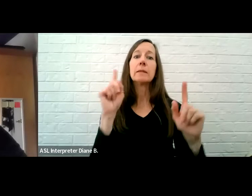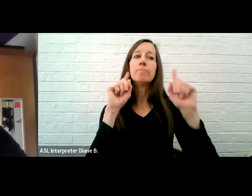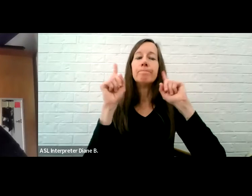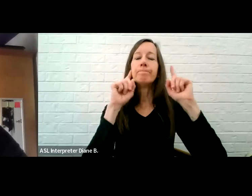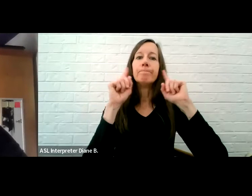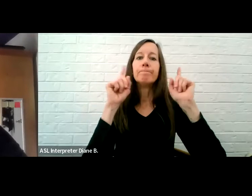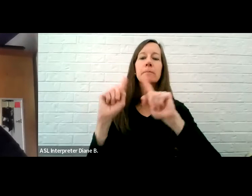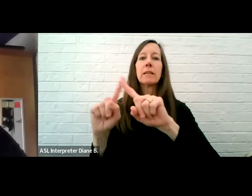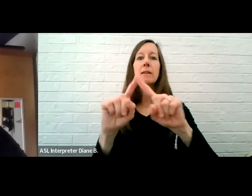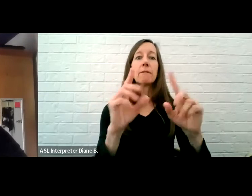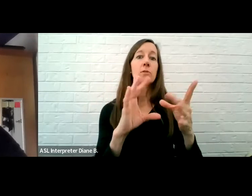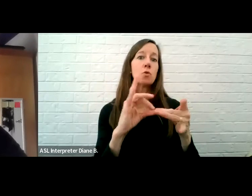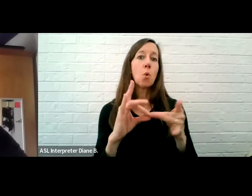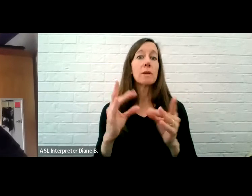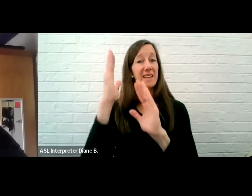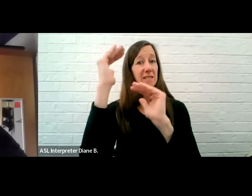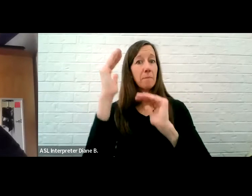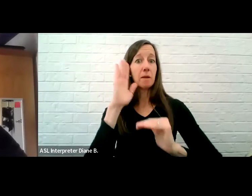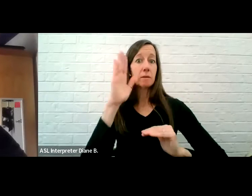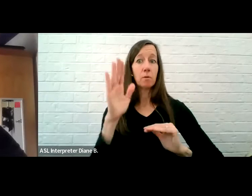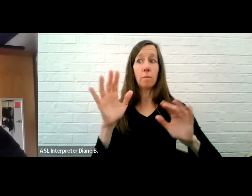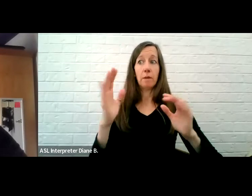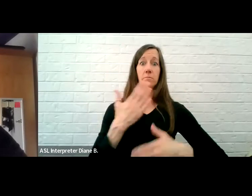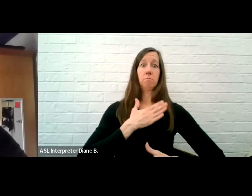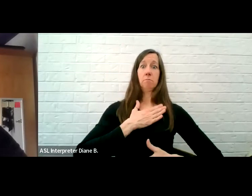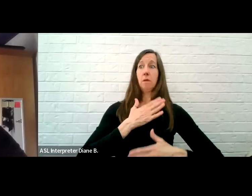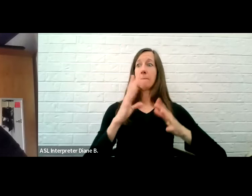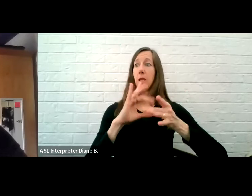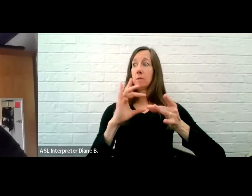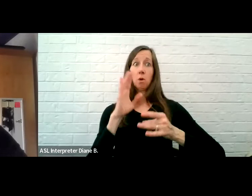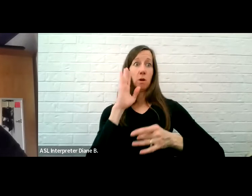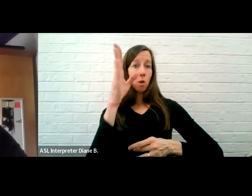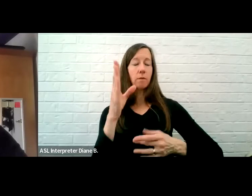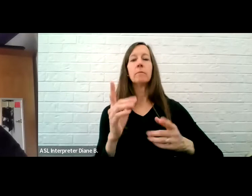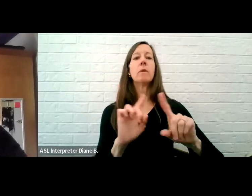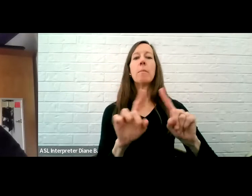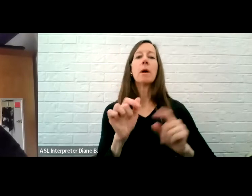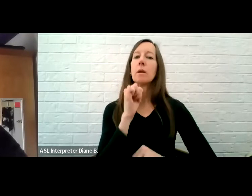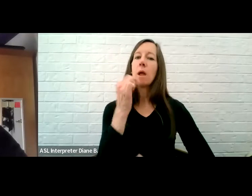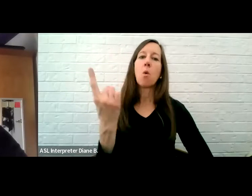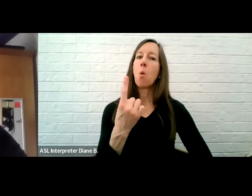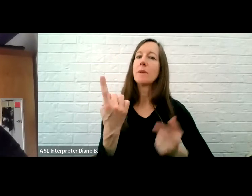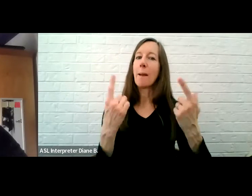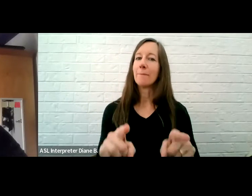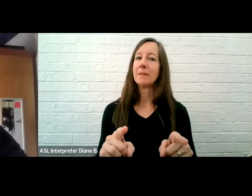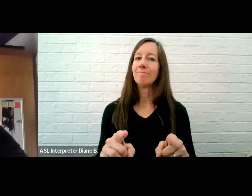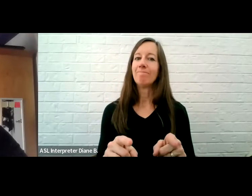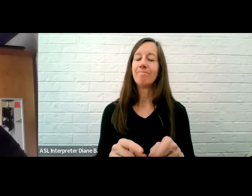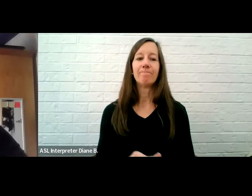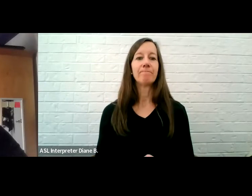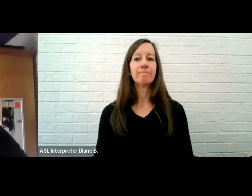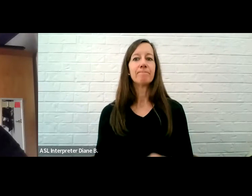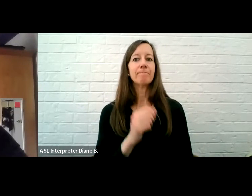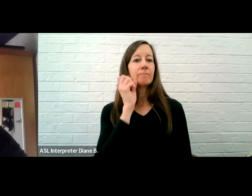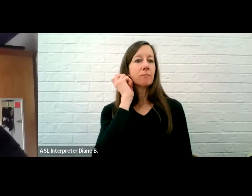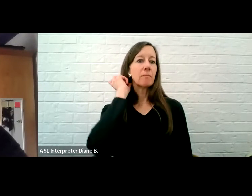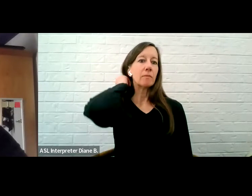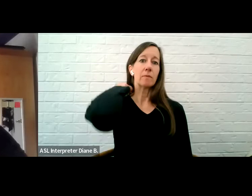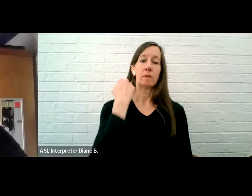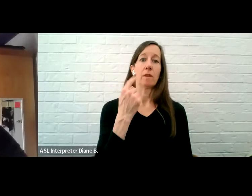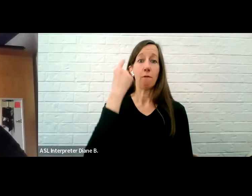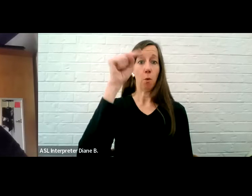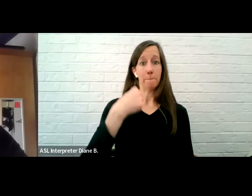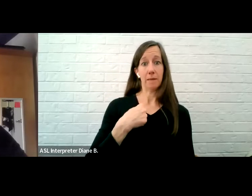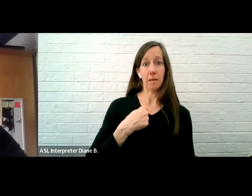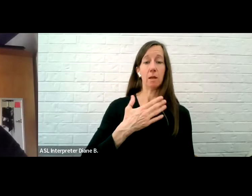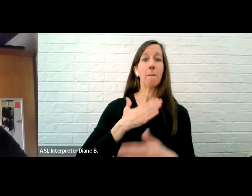Next slide, please. But that doesn't always happen so for for me, my housing journey started